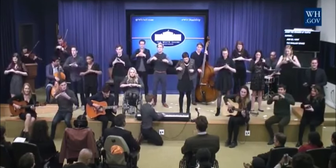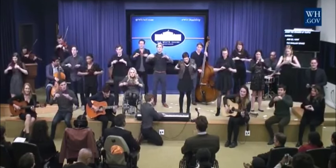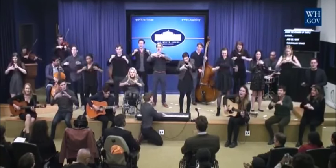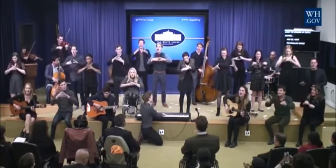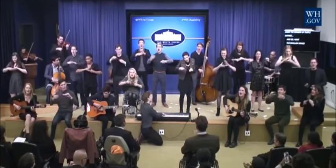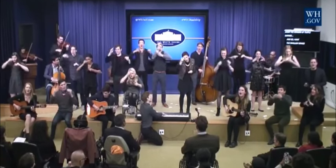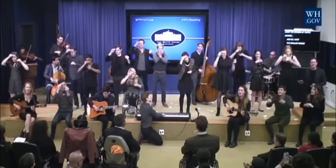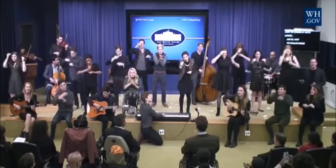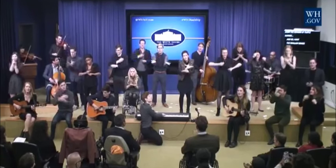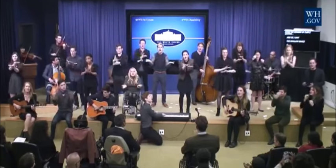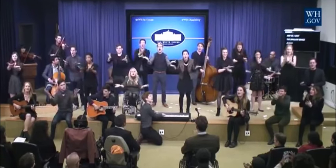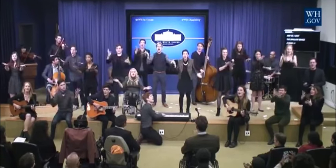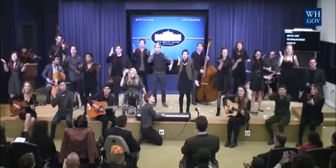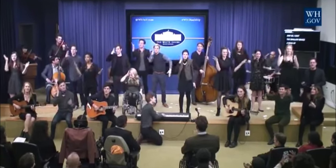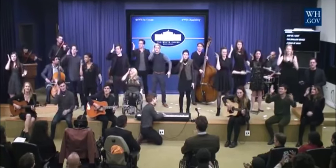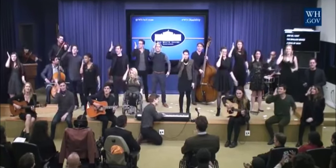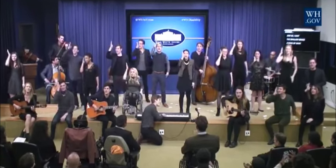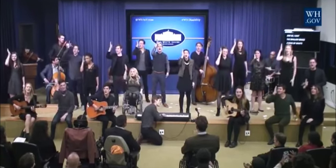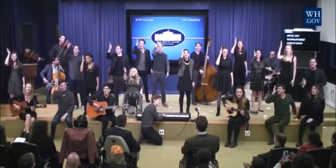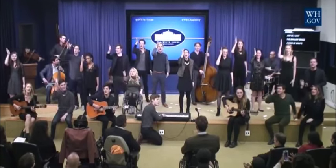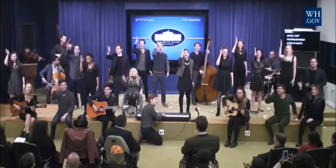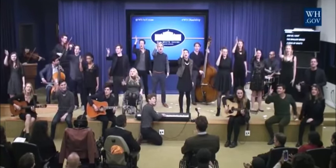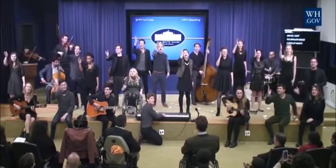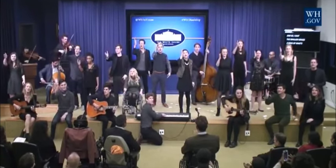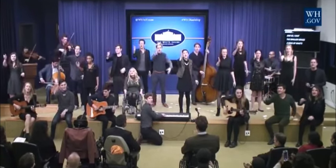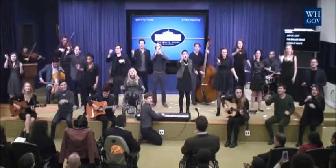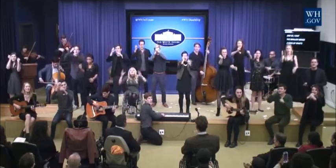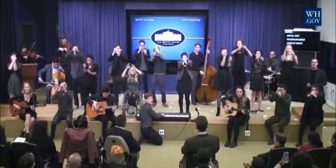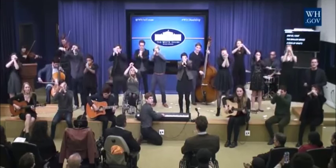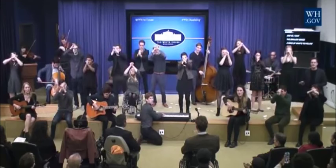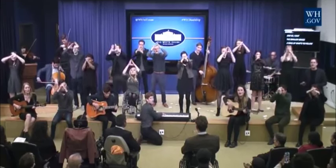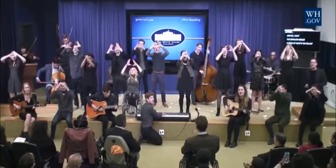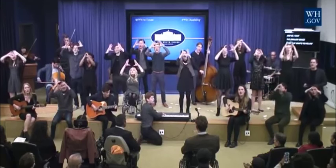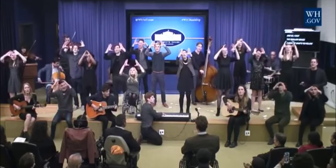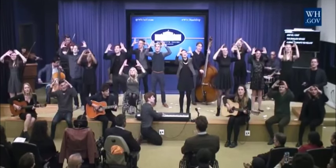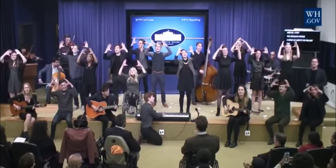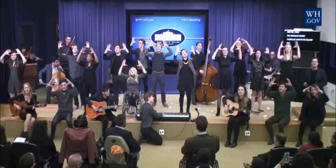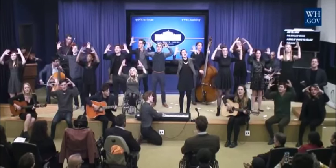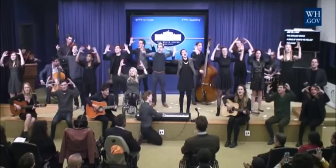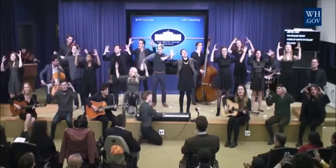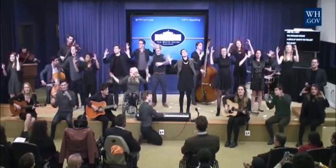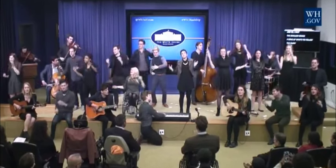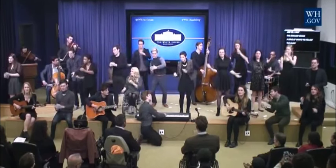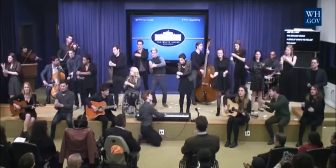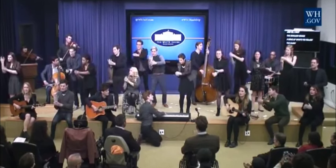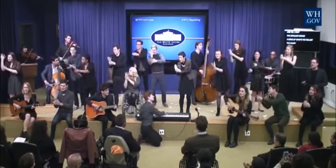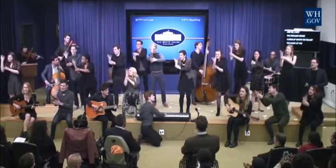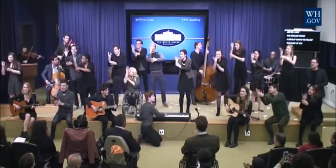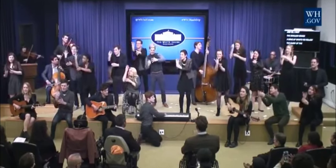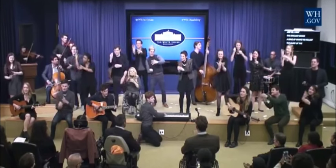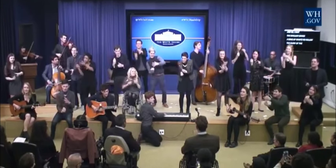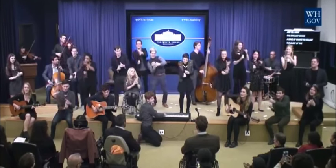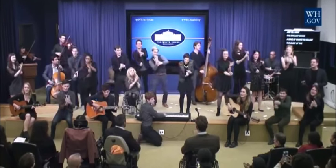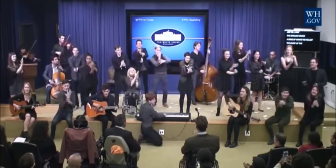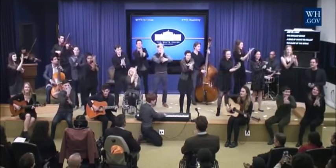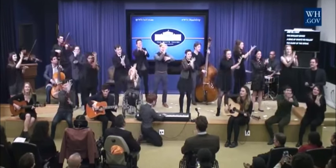A song to hard to follow The glory of the spring